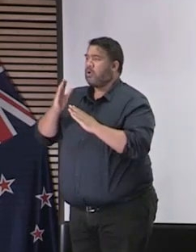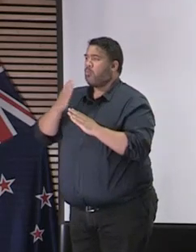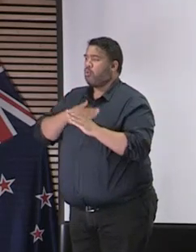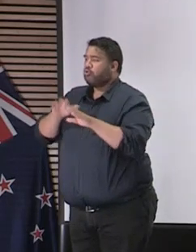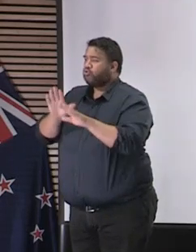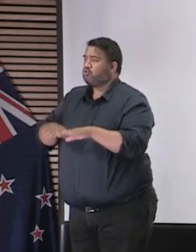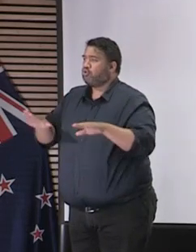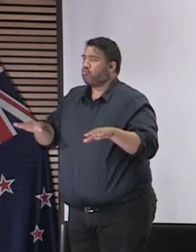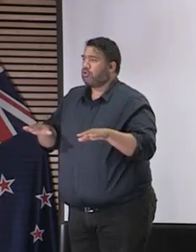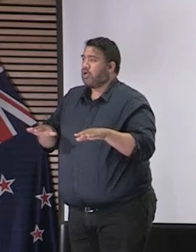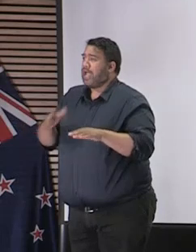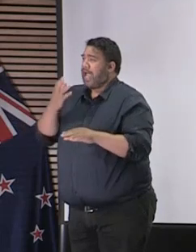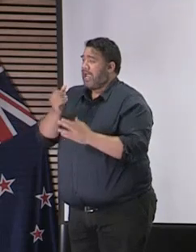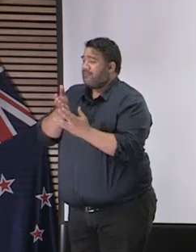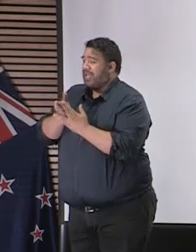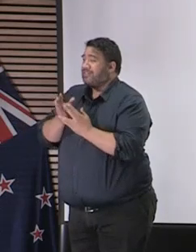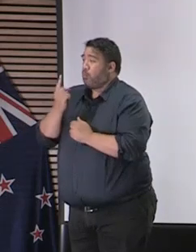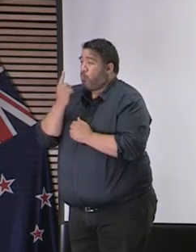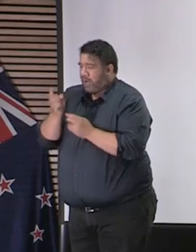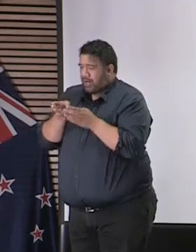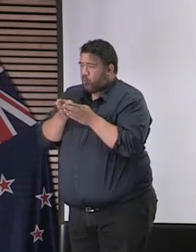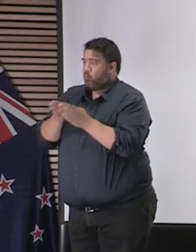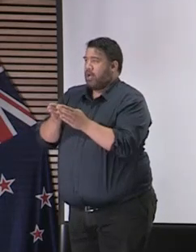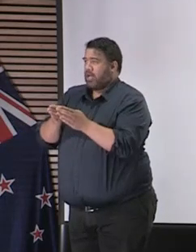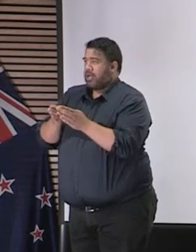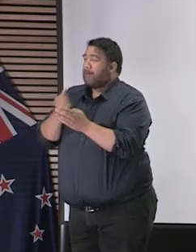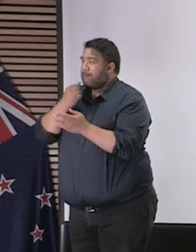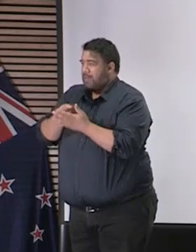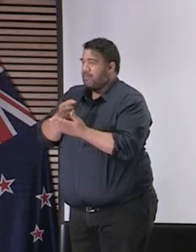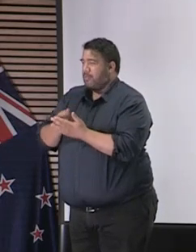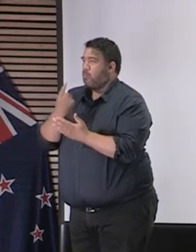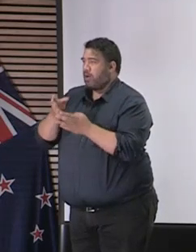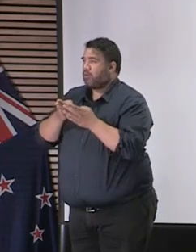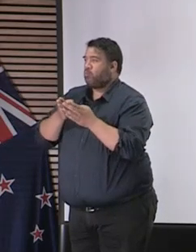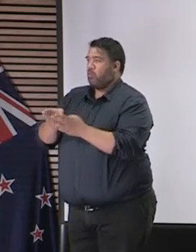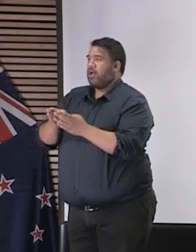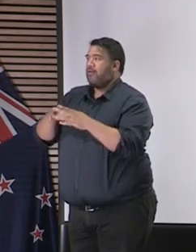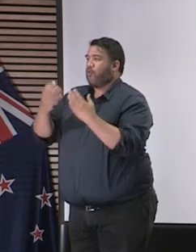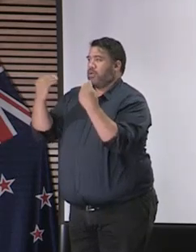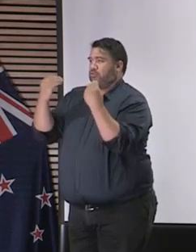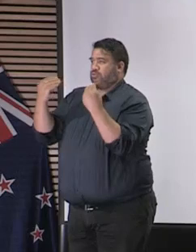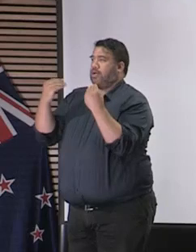goal is to make sure that all families have access to at